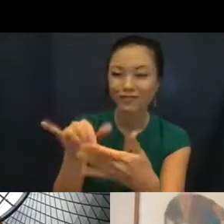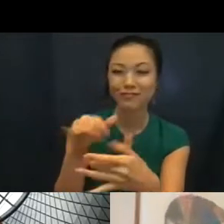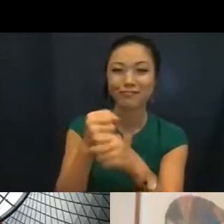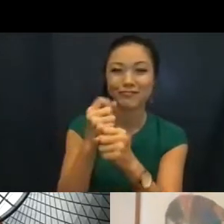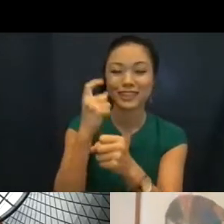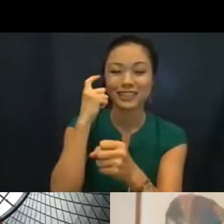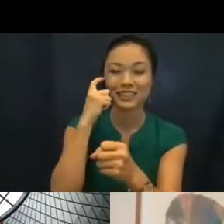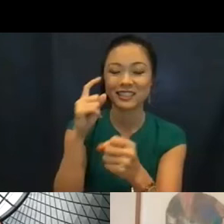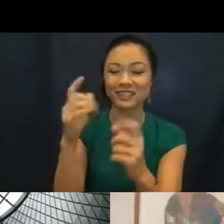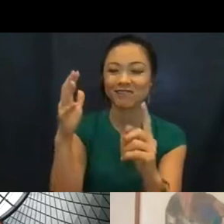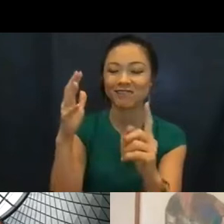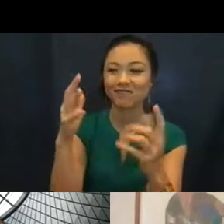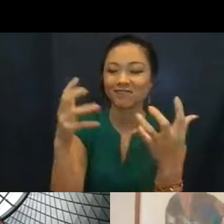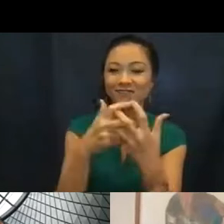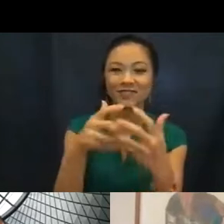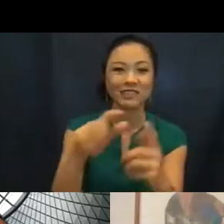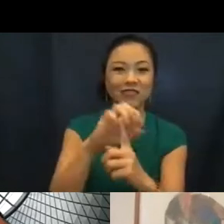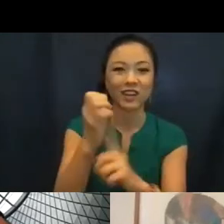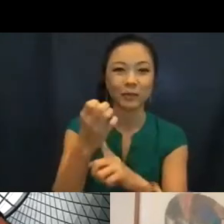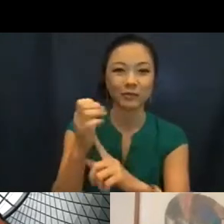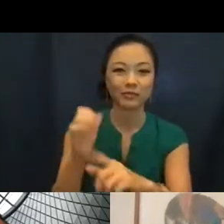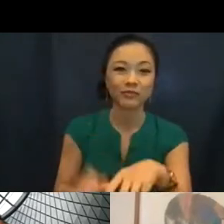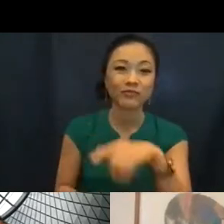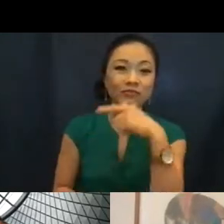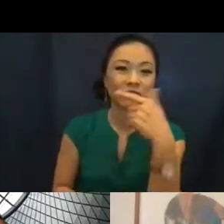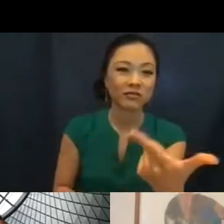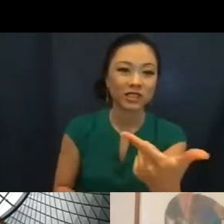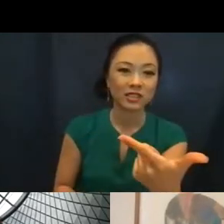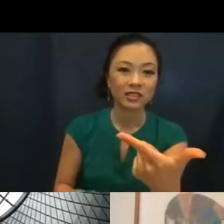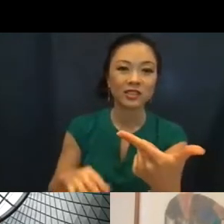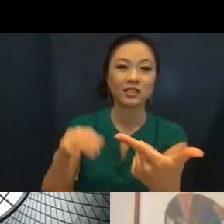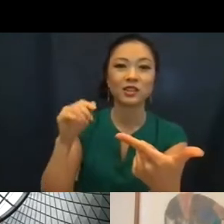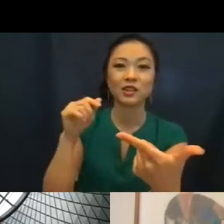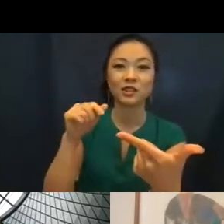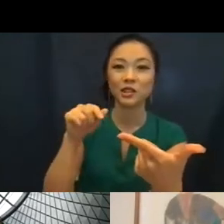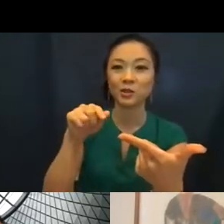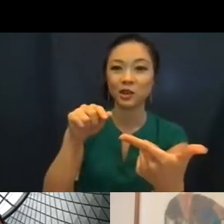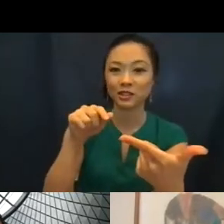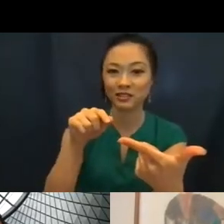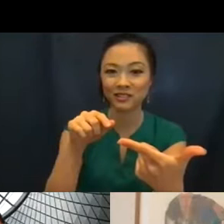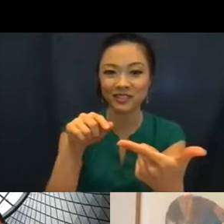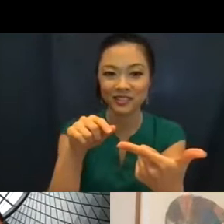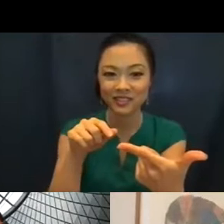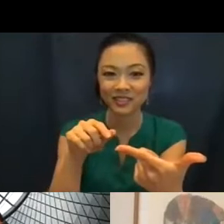Hi, everyone. It is great to be here. Thank you for the invite